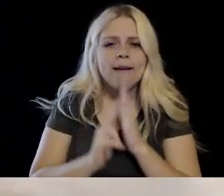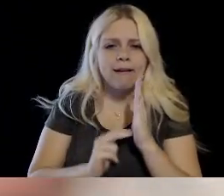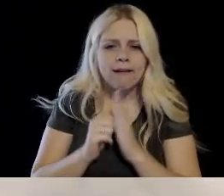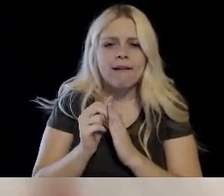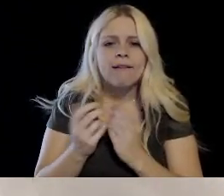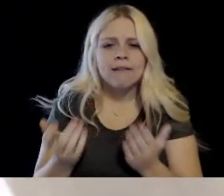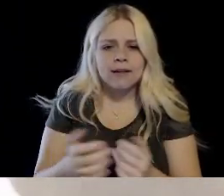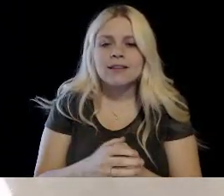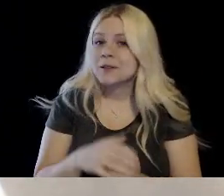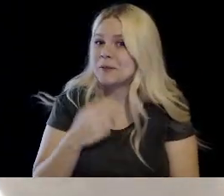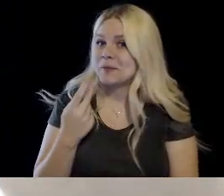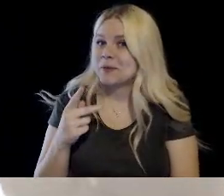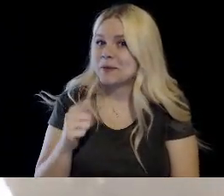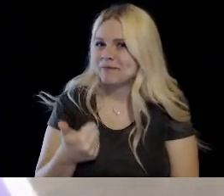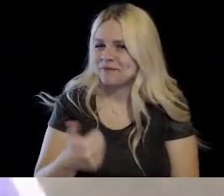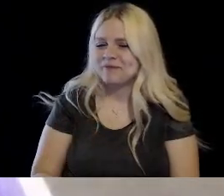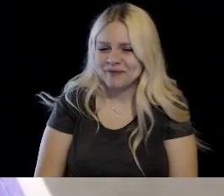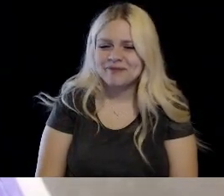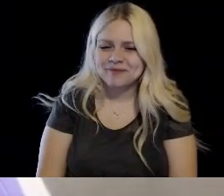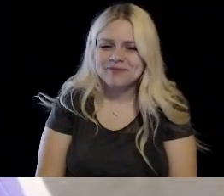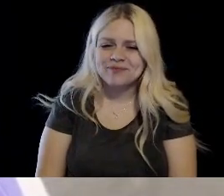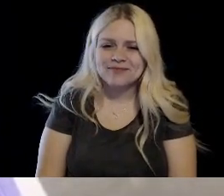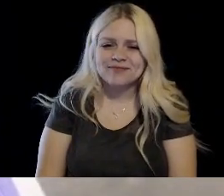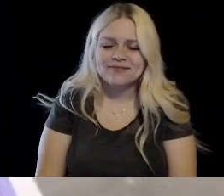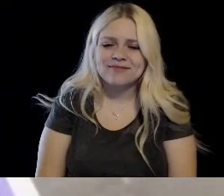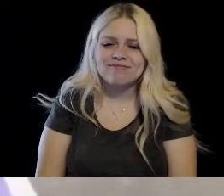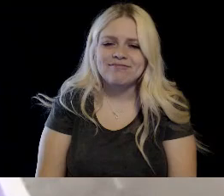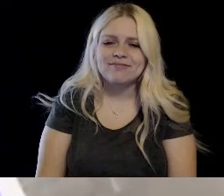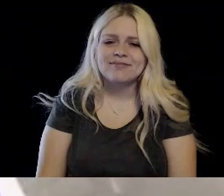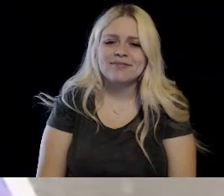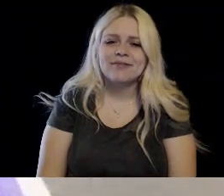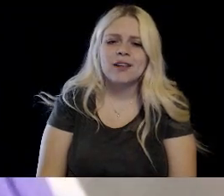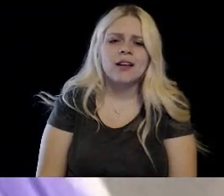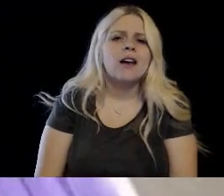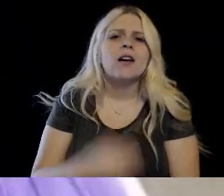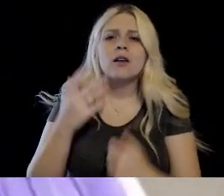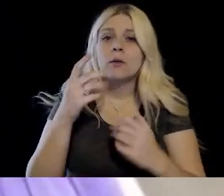Joanne: We're just going to have this be really wet. We're going to put it where the